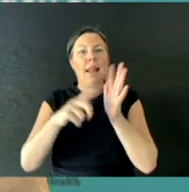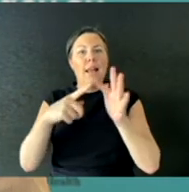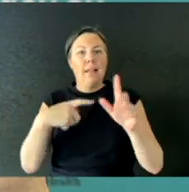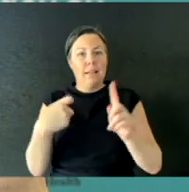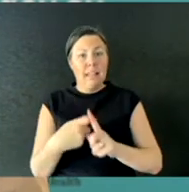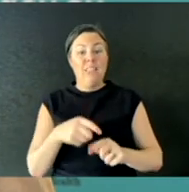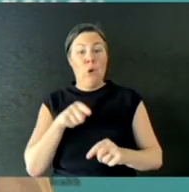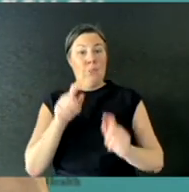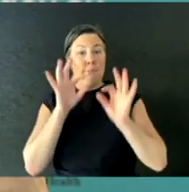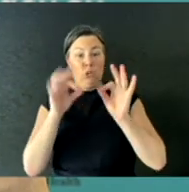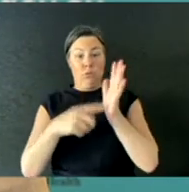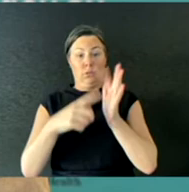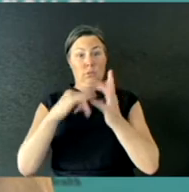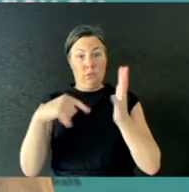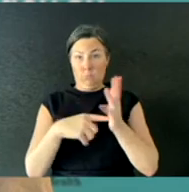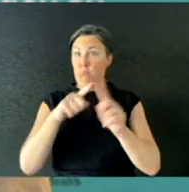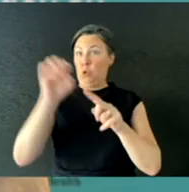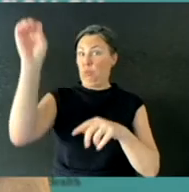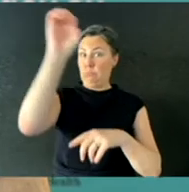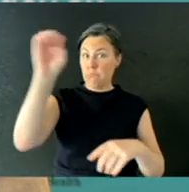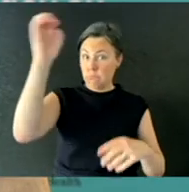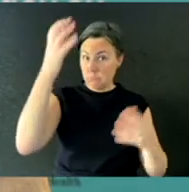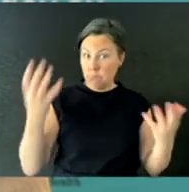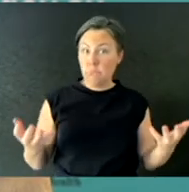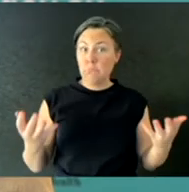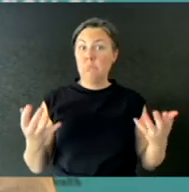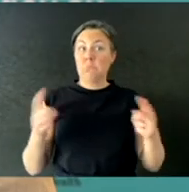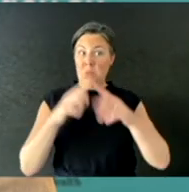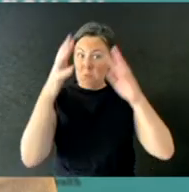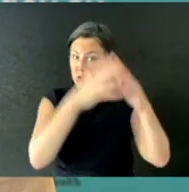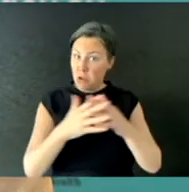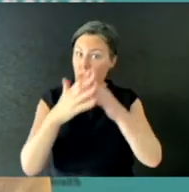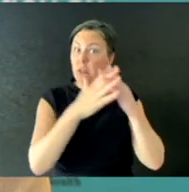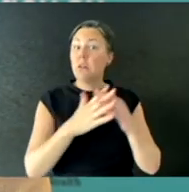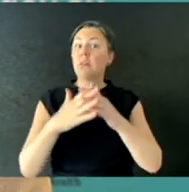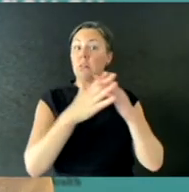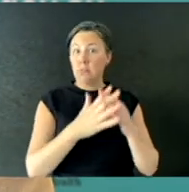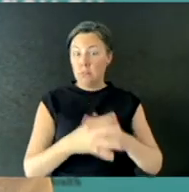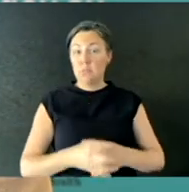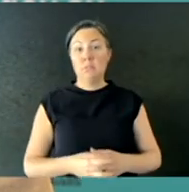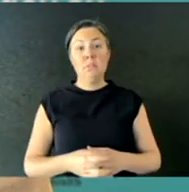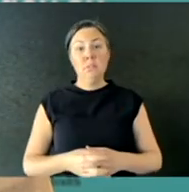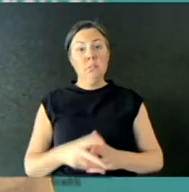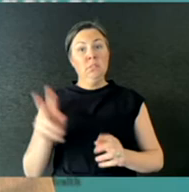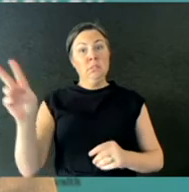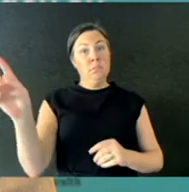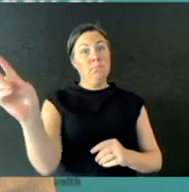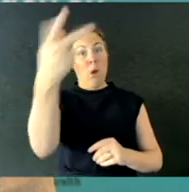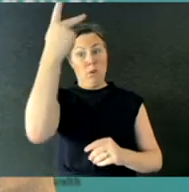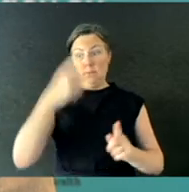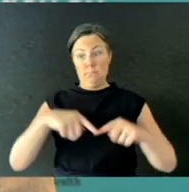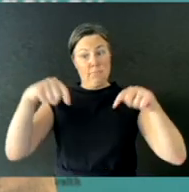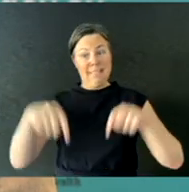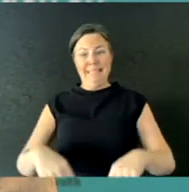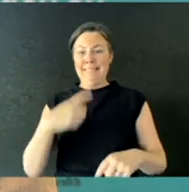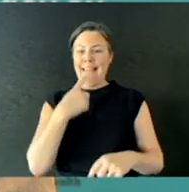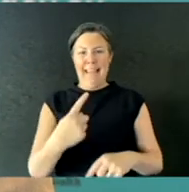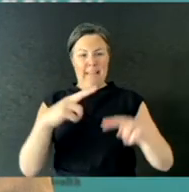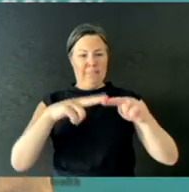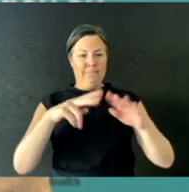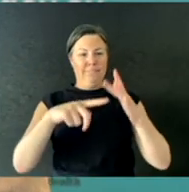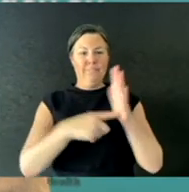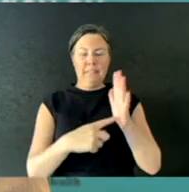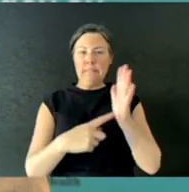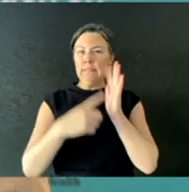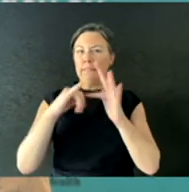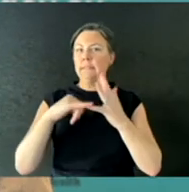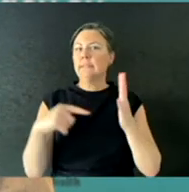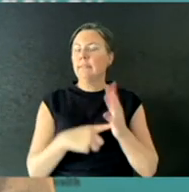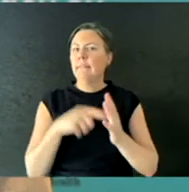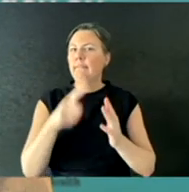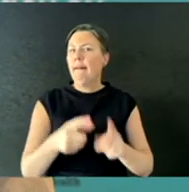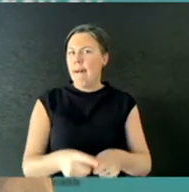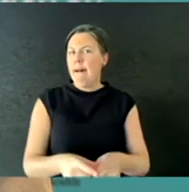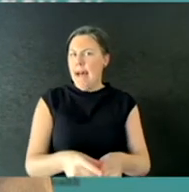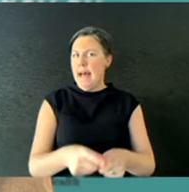by European CDC, even a US CDC as a challenging policy tool to be able to roll out during